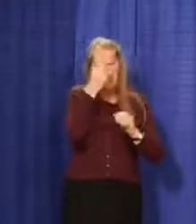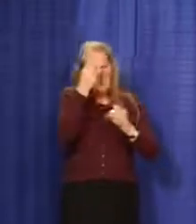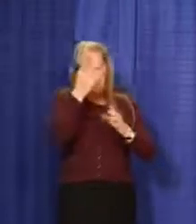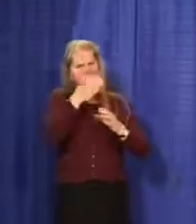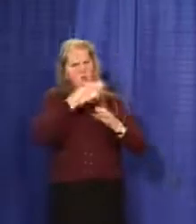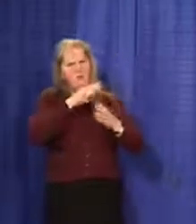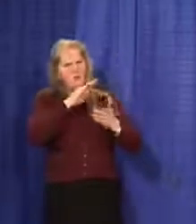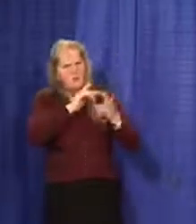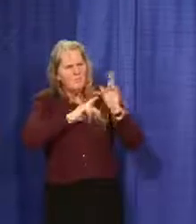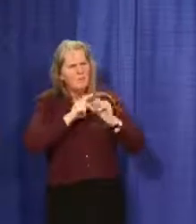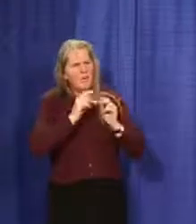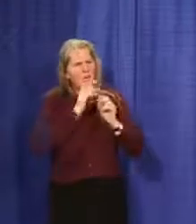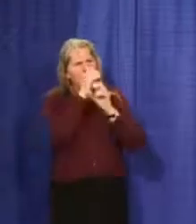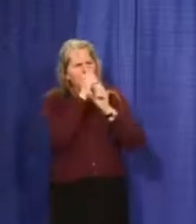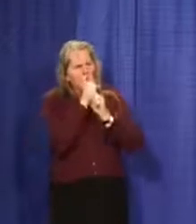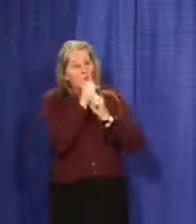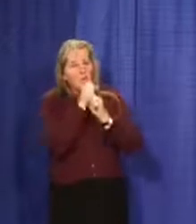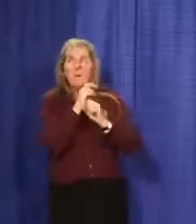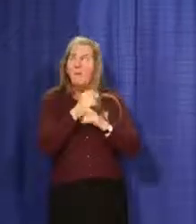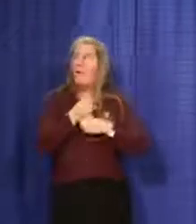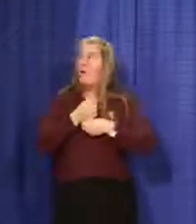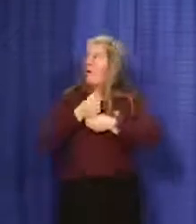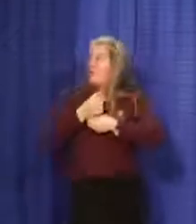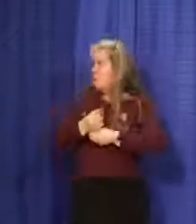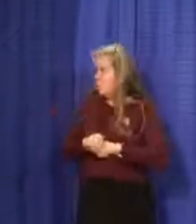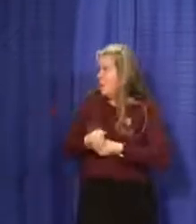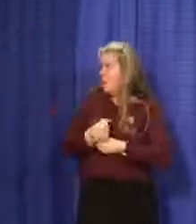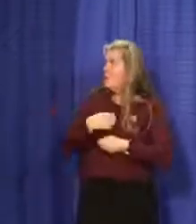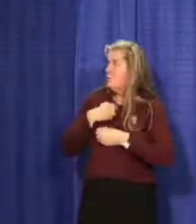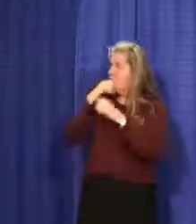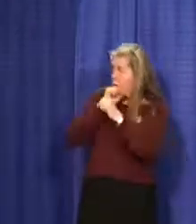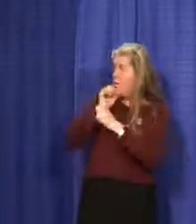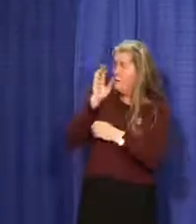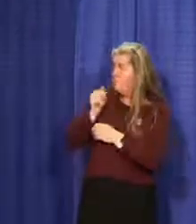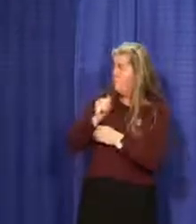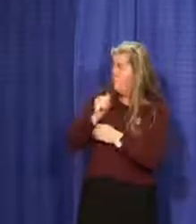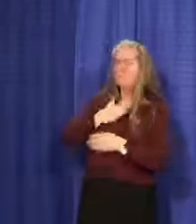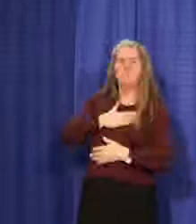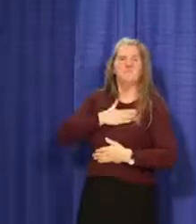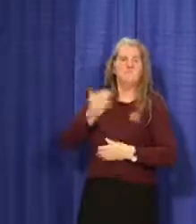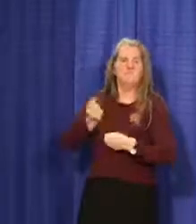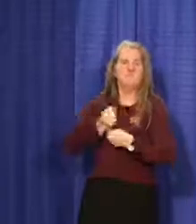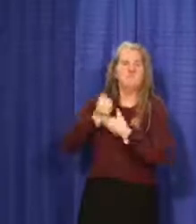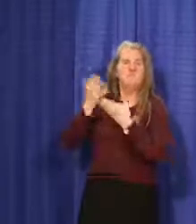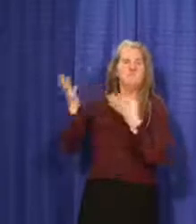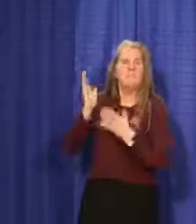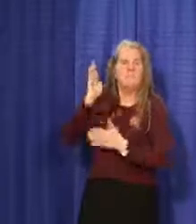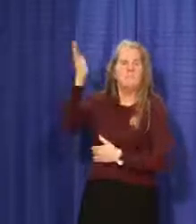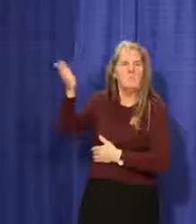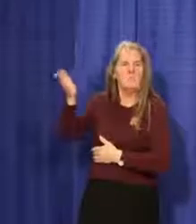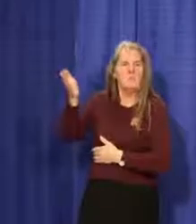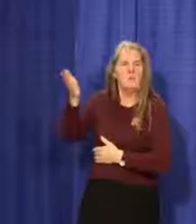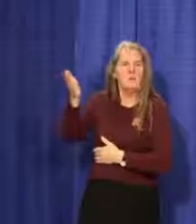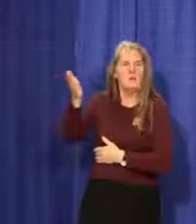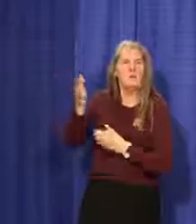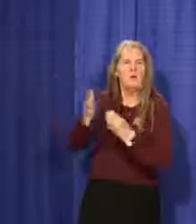confidentiality, then it allows us to get the information that we need in order to pursue